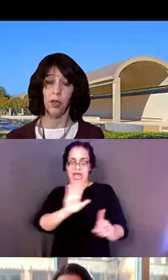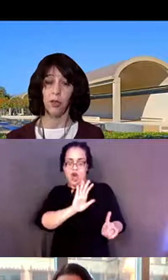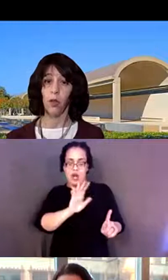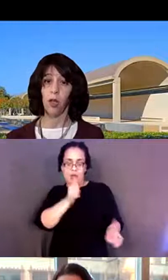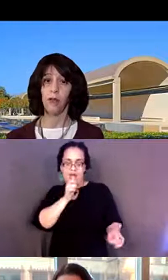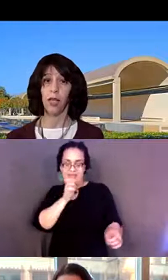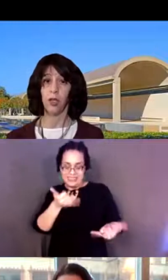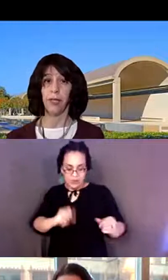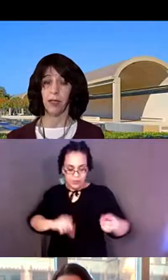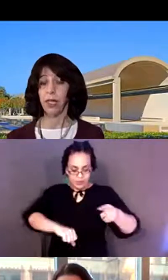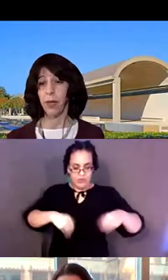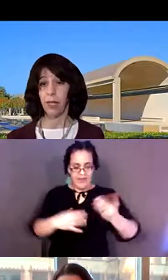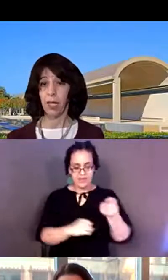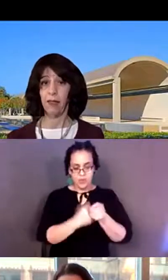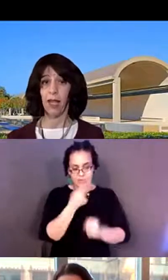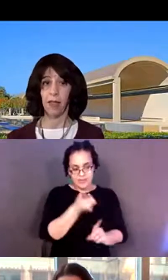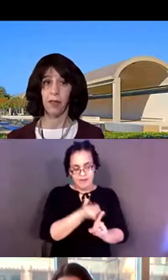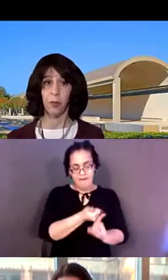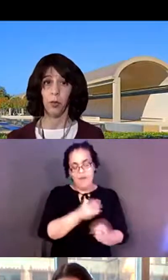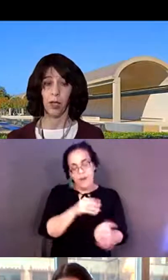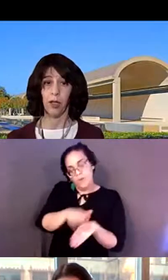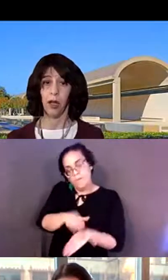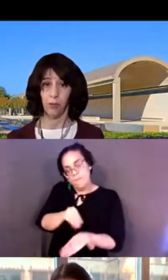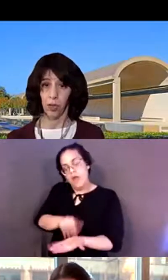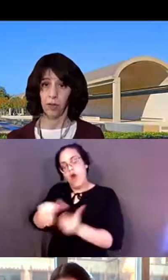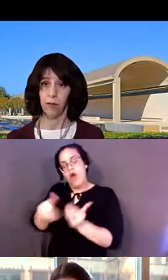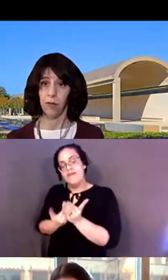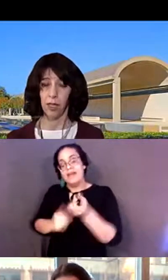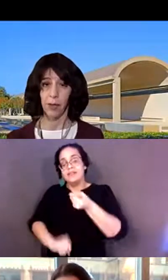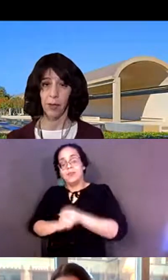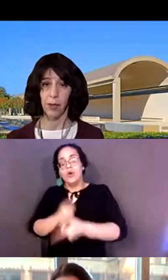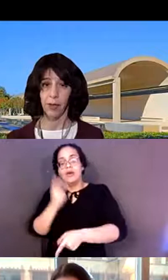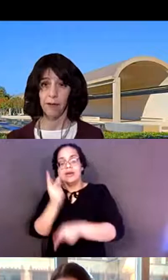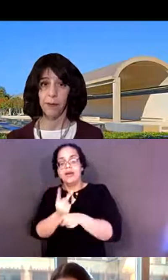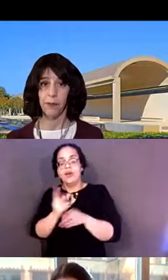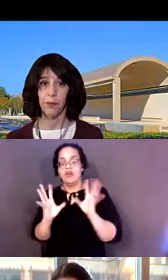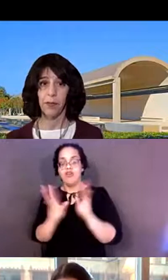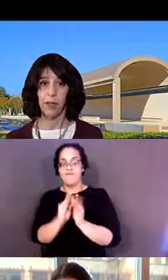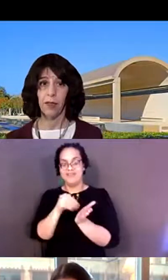So all of that should be documented in